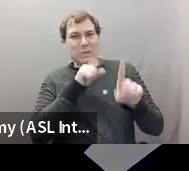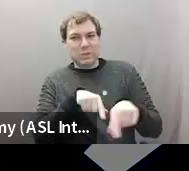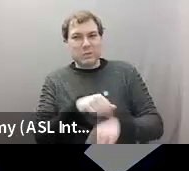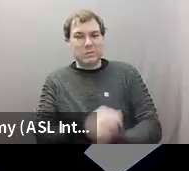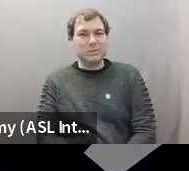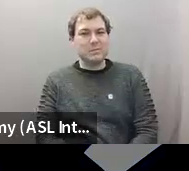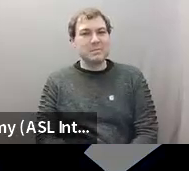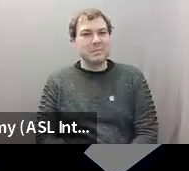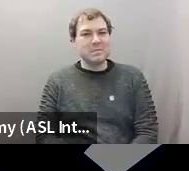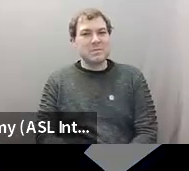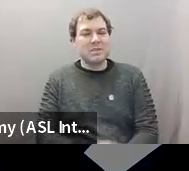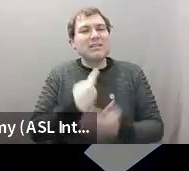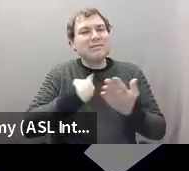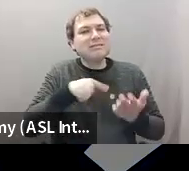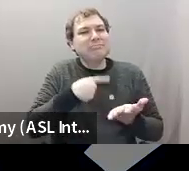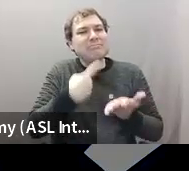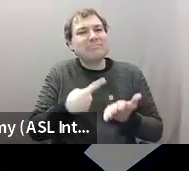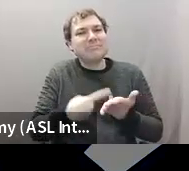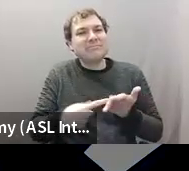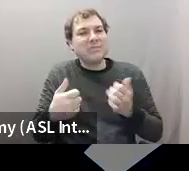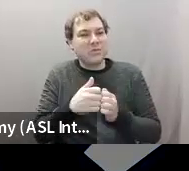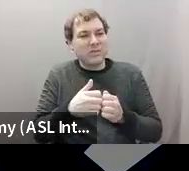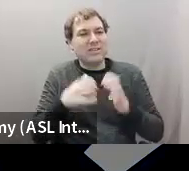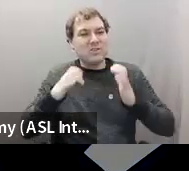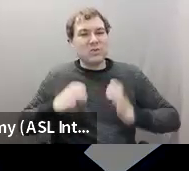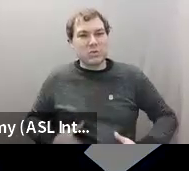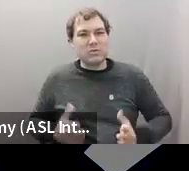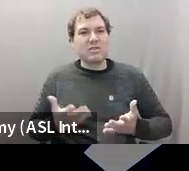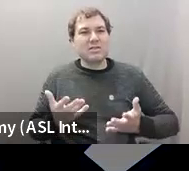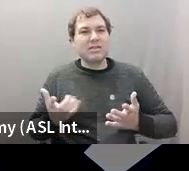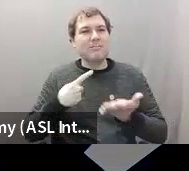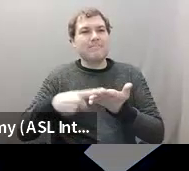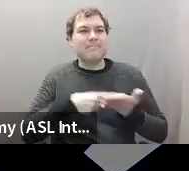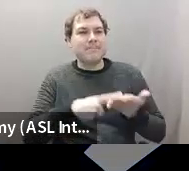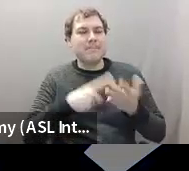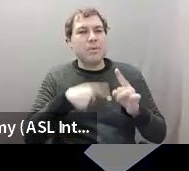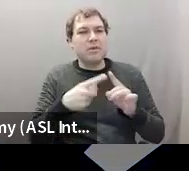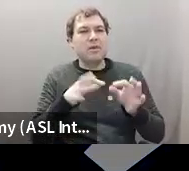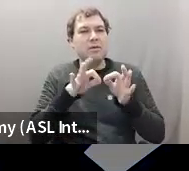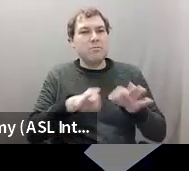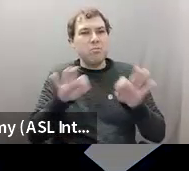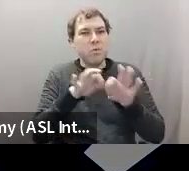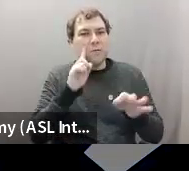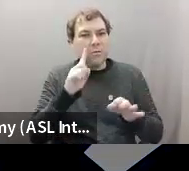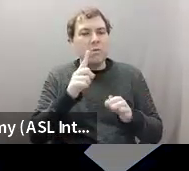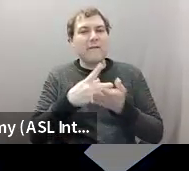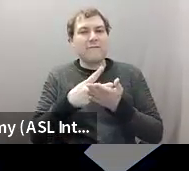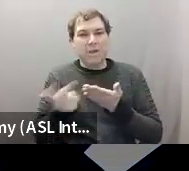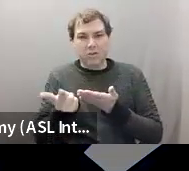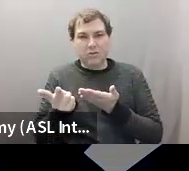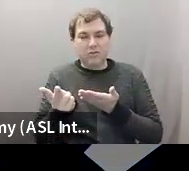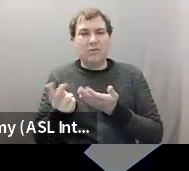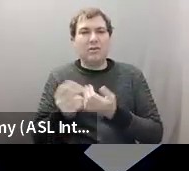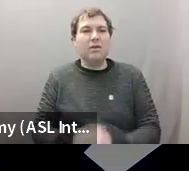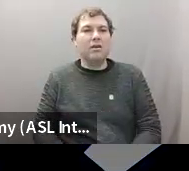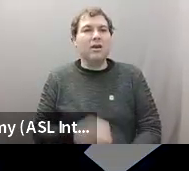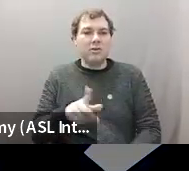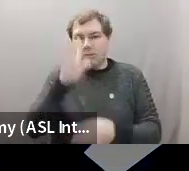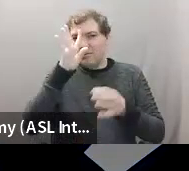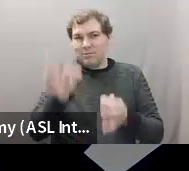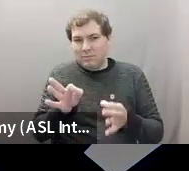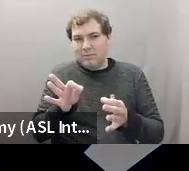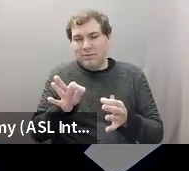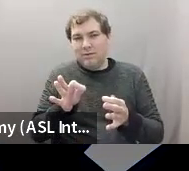Maria Cordova: One discussion that we've had more with consumers is talking about the importance of failure, and how, with your determination like your